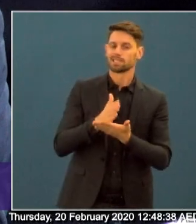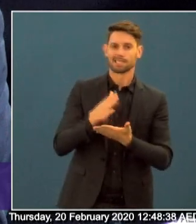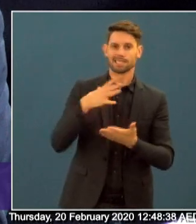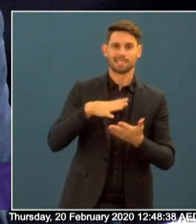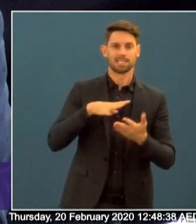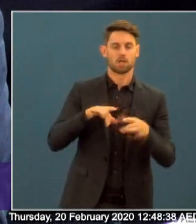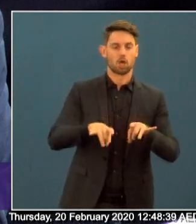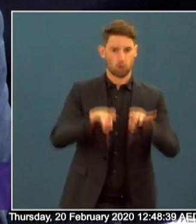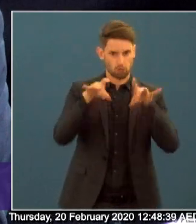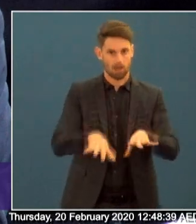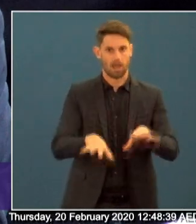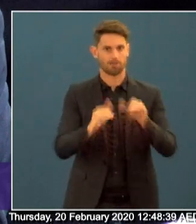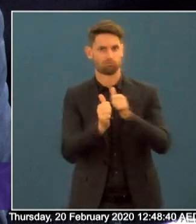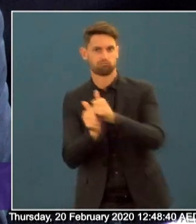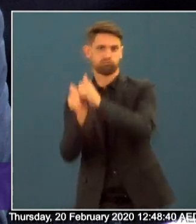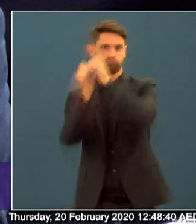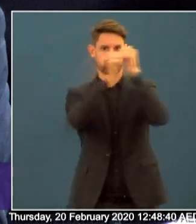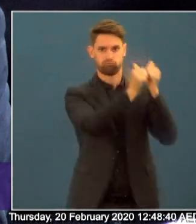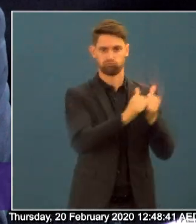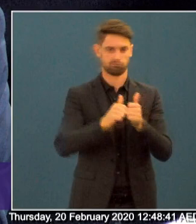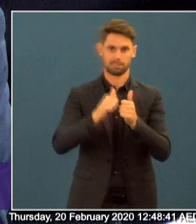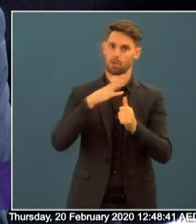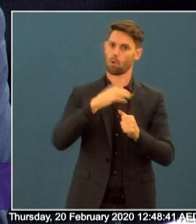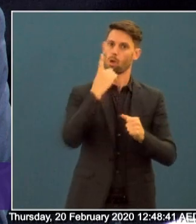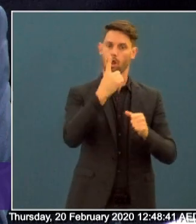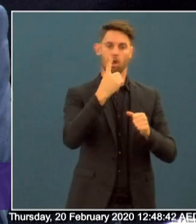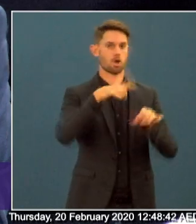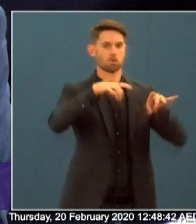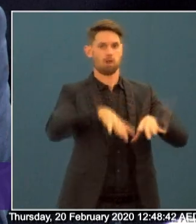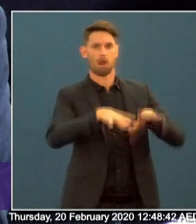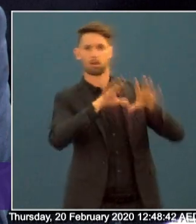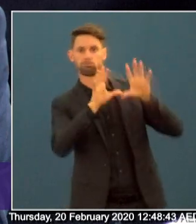a national body that acts as a clearing house of resources